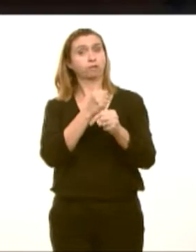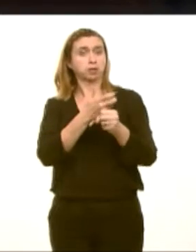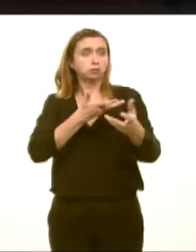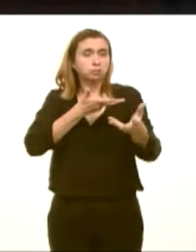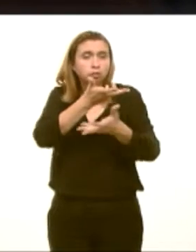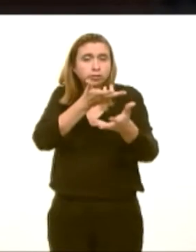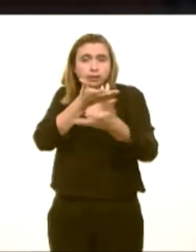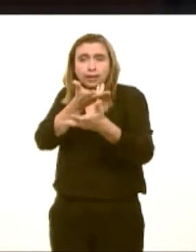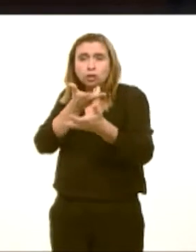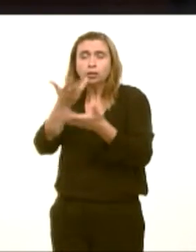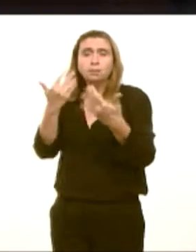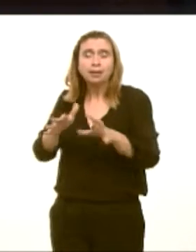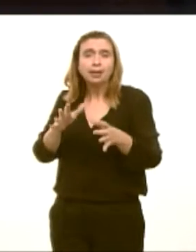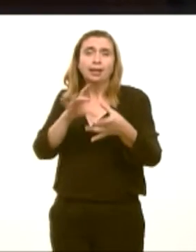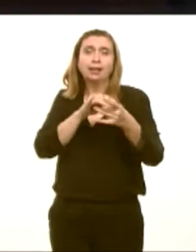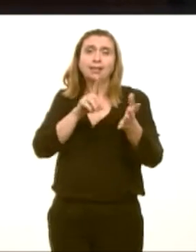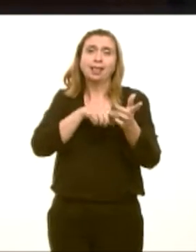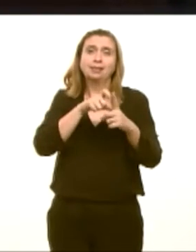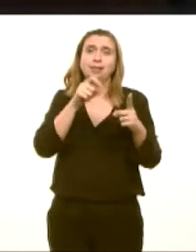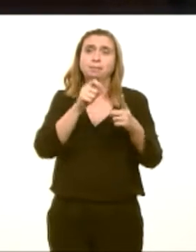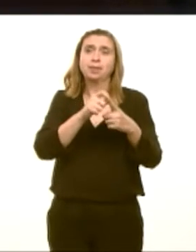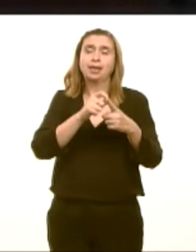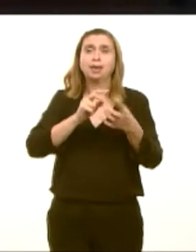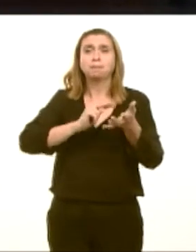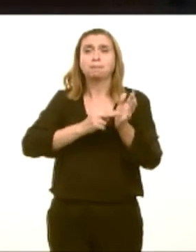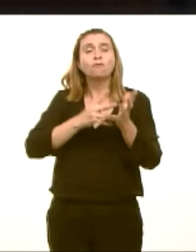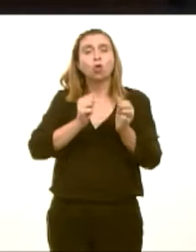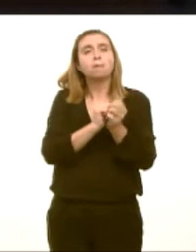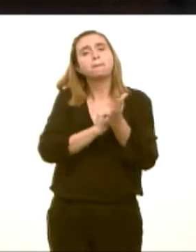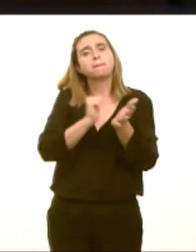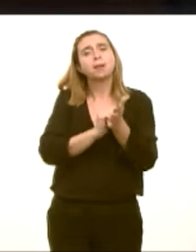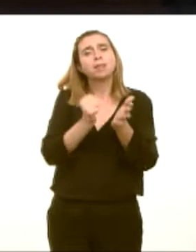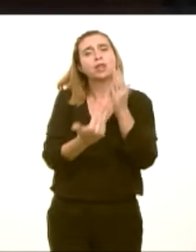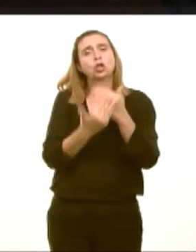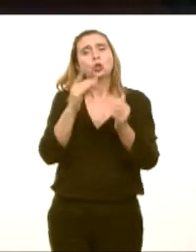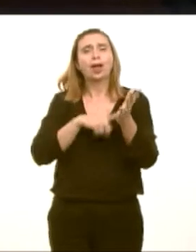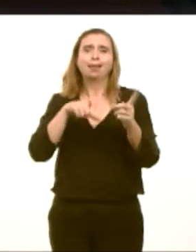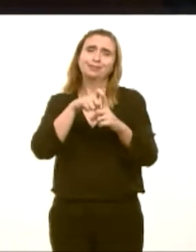this year on the local development plan process review and publication of the new LDP regulations,